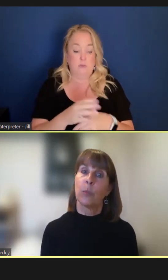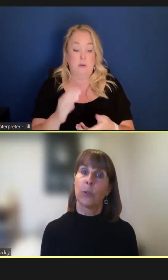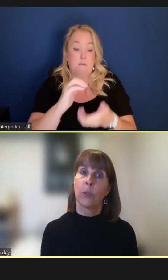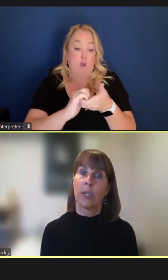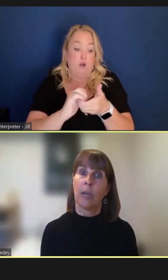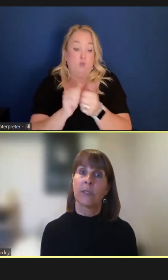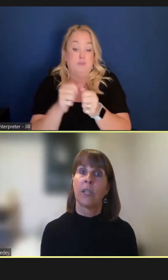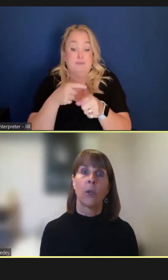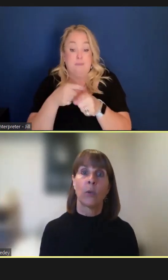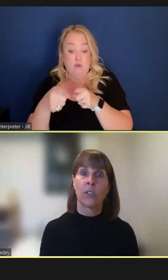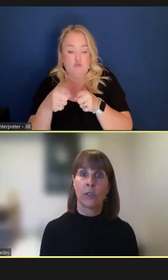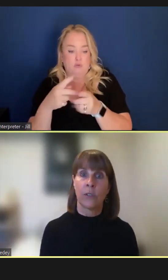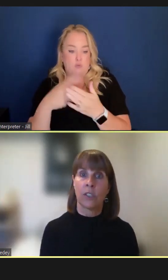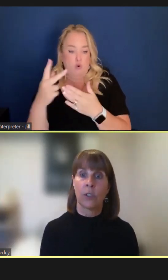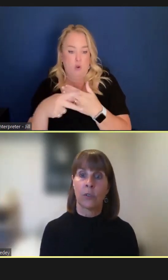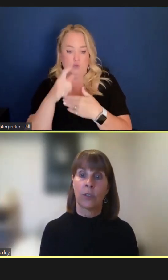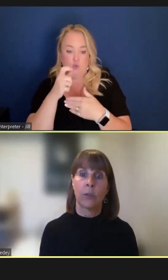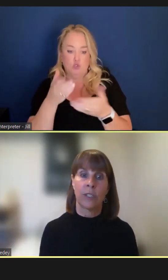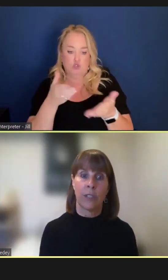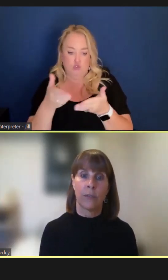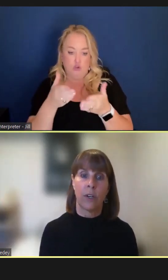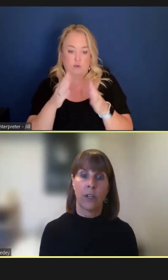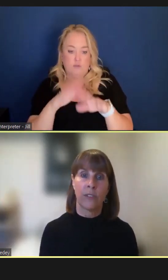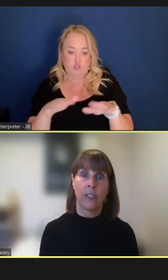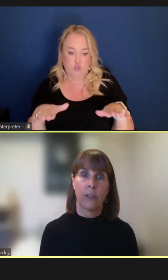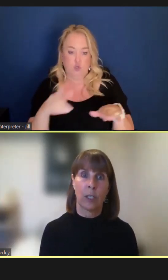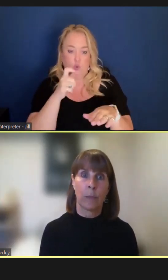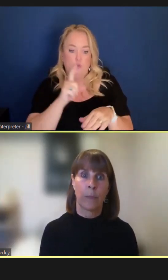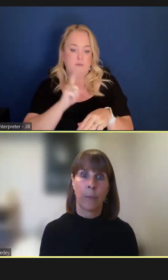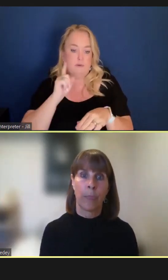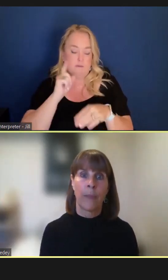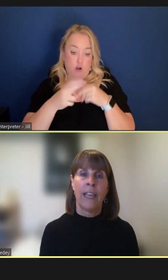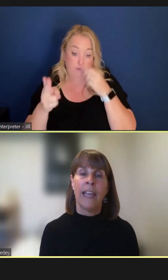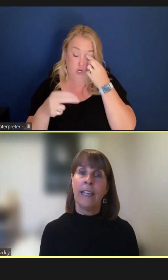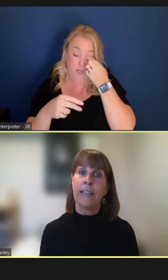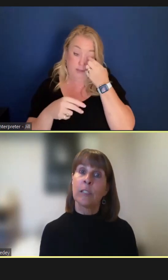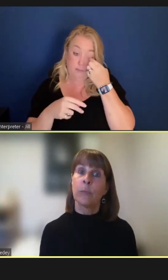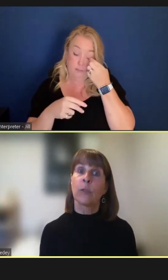programs who are serving children who are DEA for Heart of hearing and most